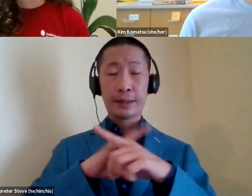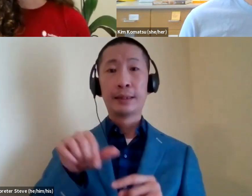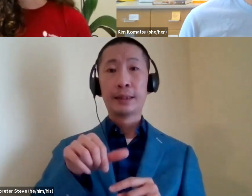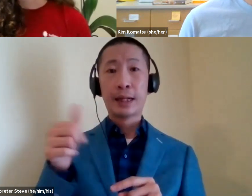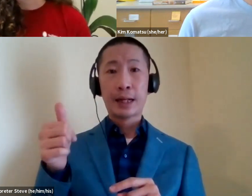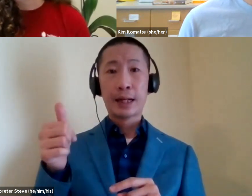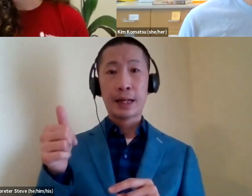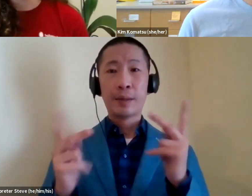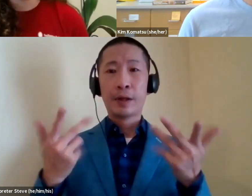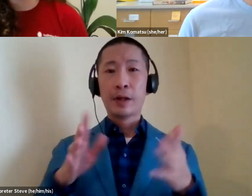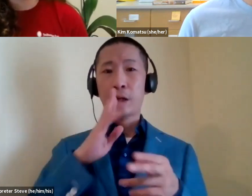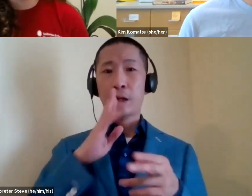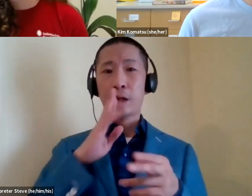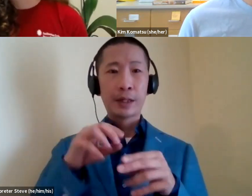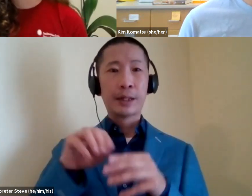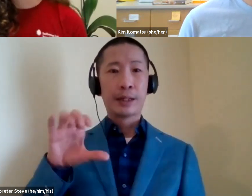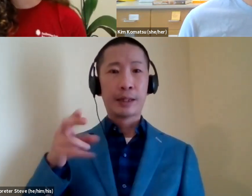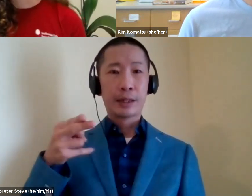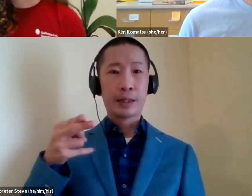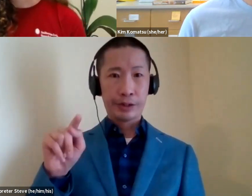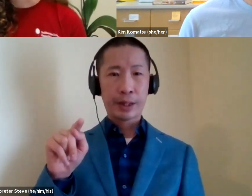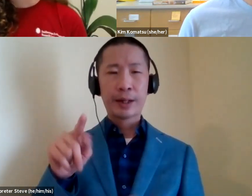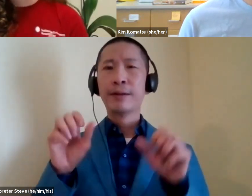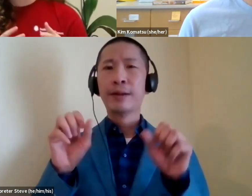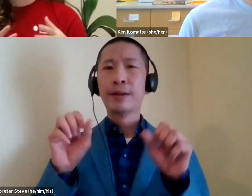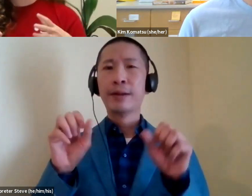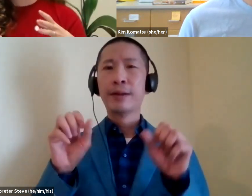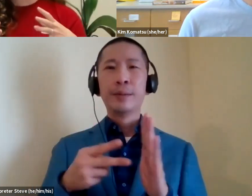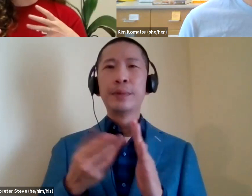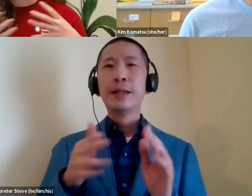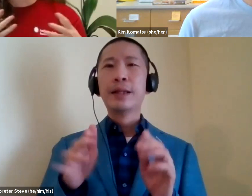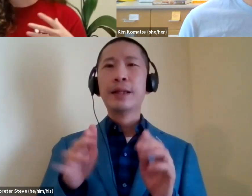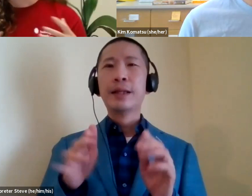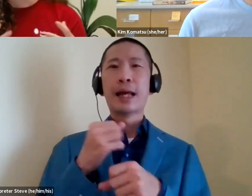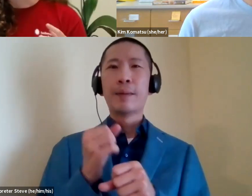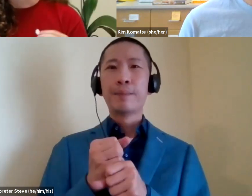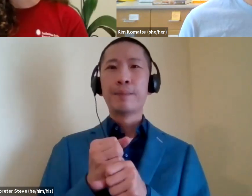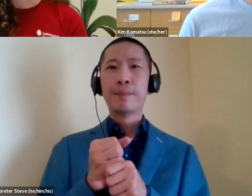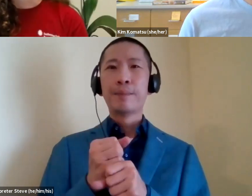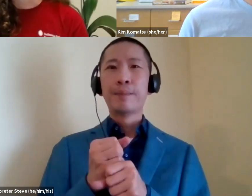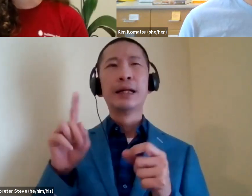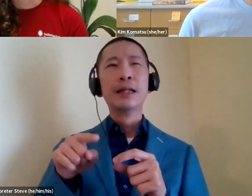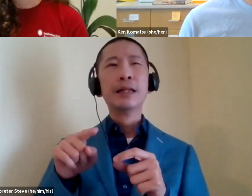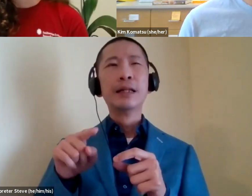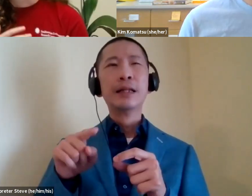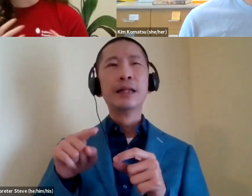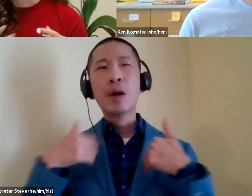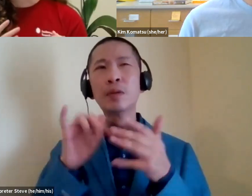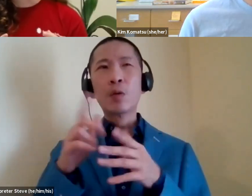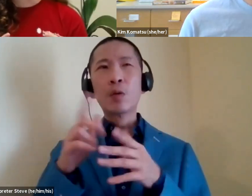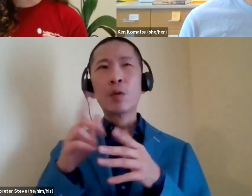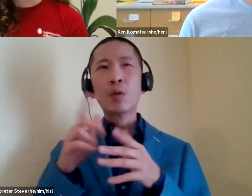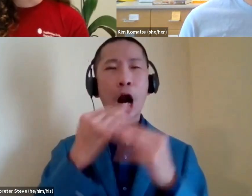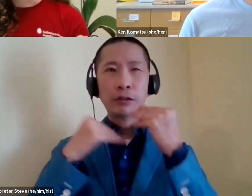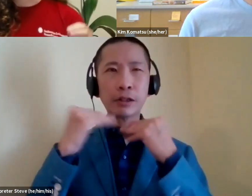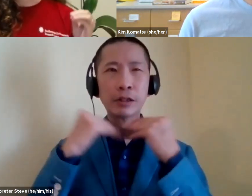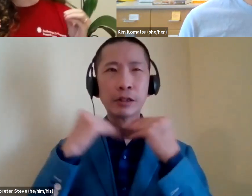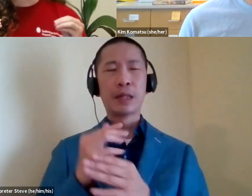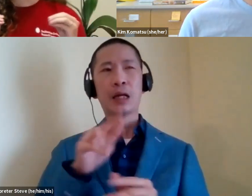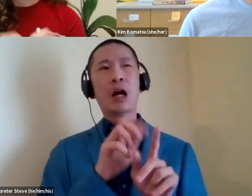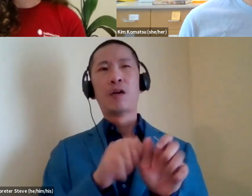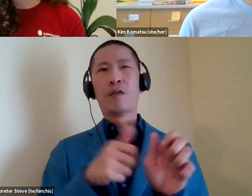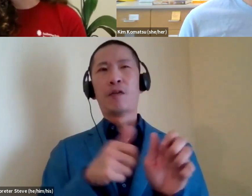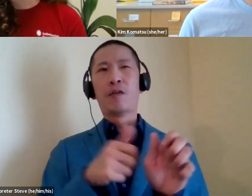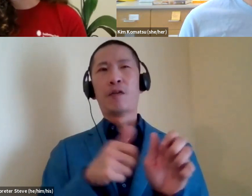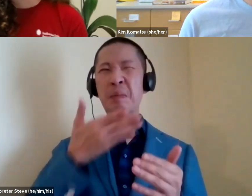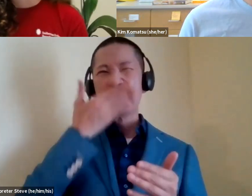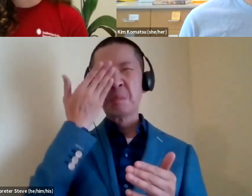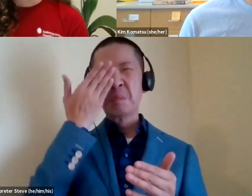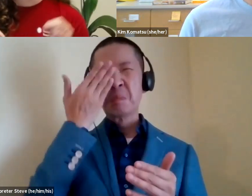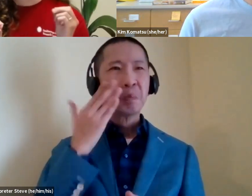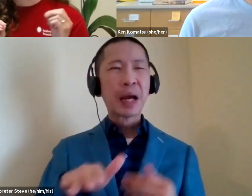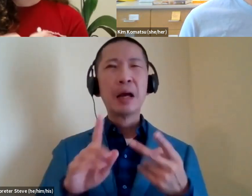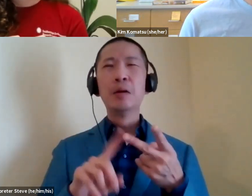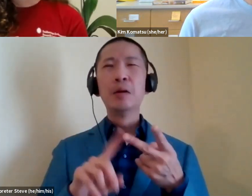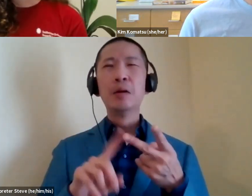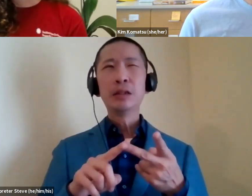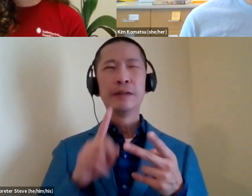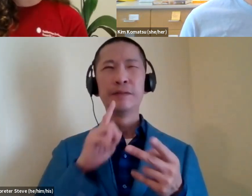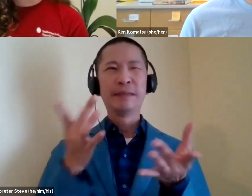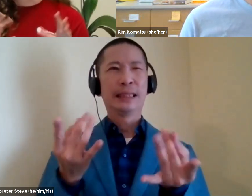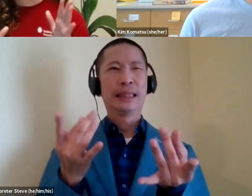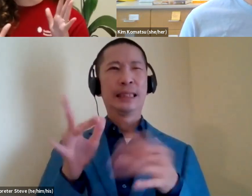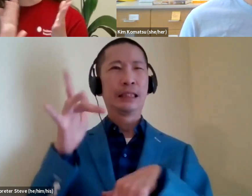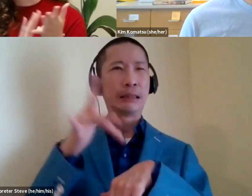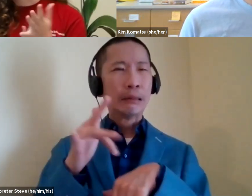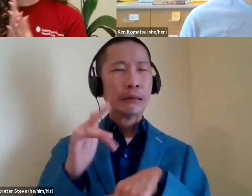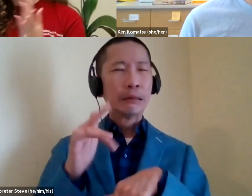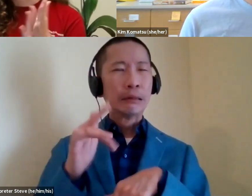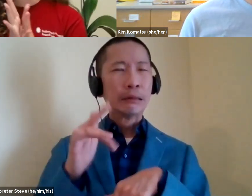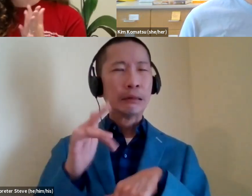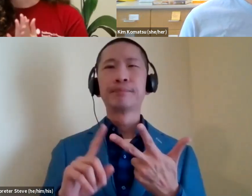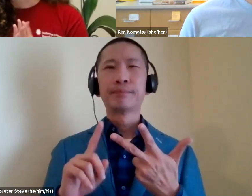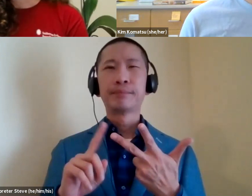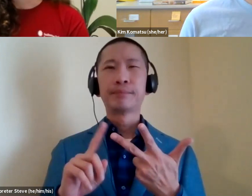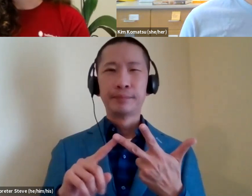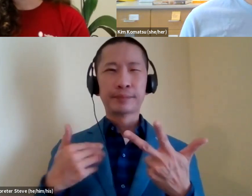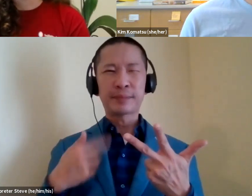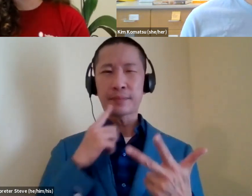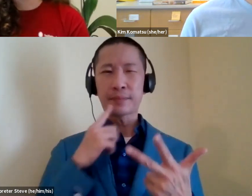Emily Borger: people have mentioned in the chat those could be things that make the predators or something that wants to eat the plant not really want to eat them so either be really stinky or be really sticky or have this really gross taste to it.